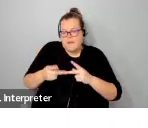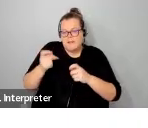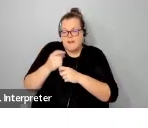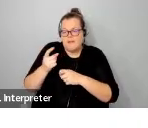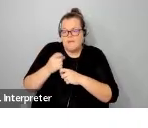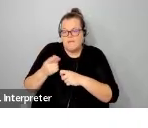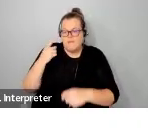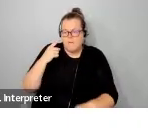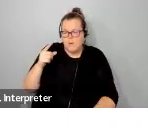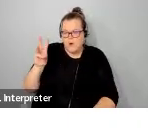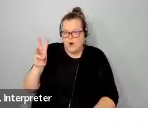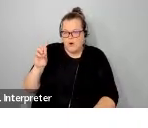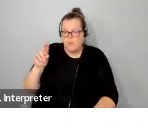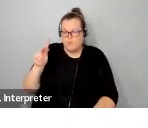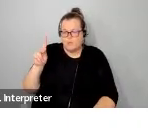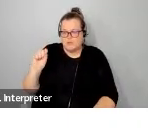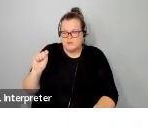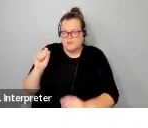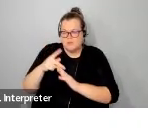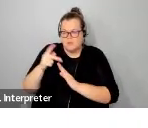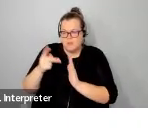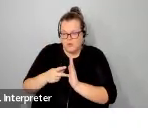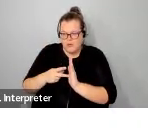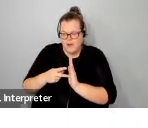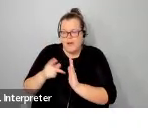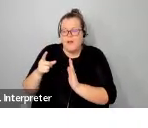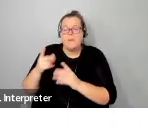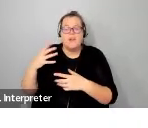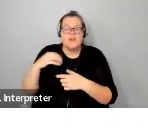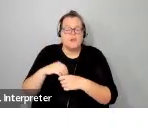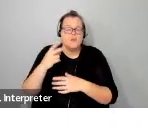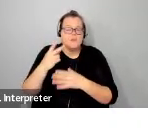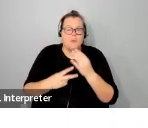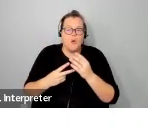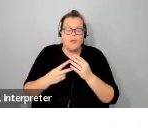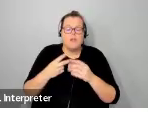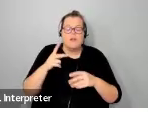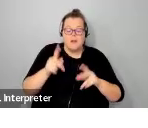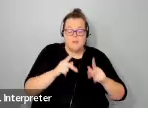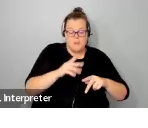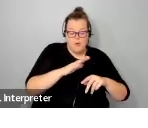which includes both people who are on the CSW who then go into the works program